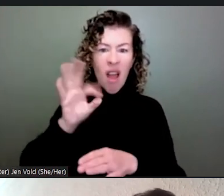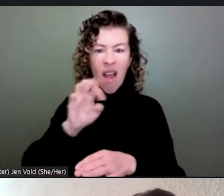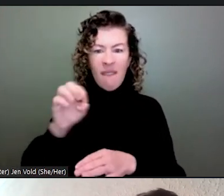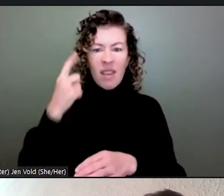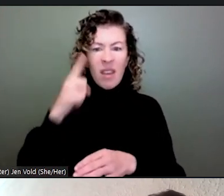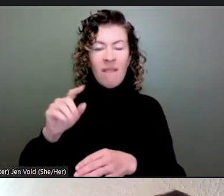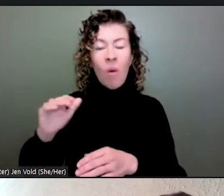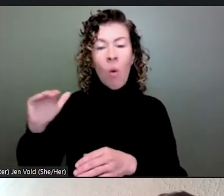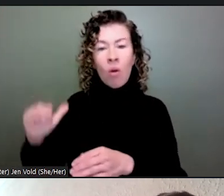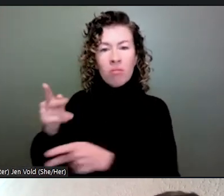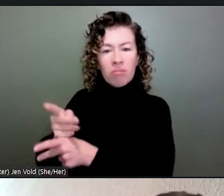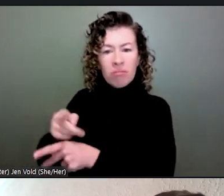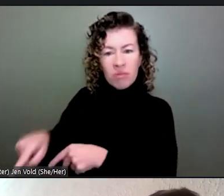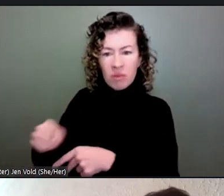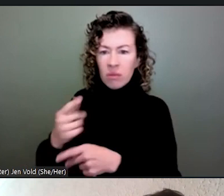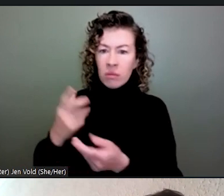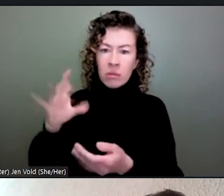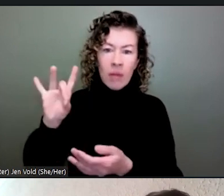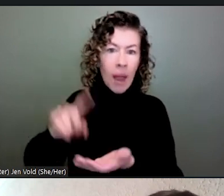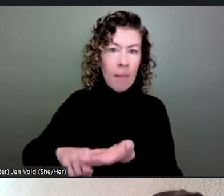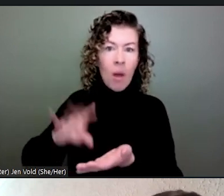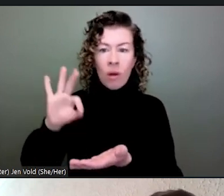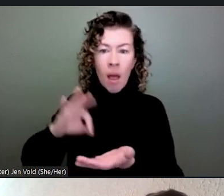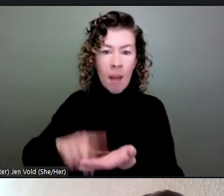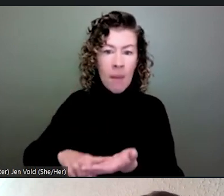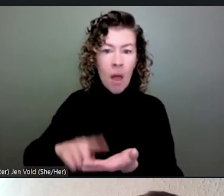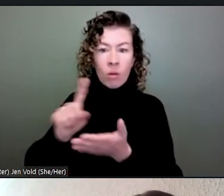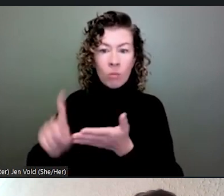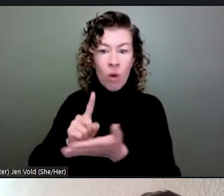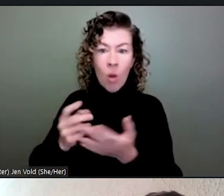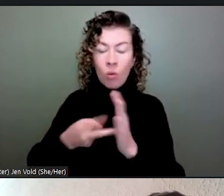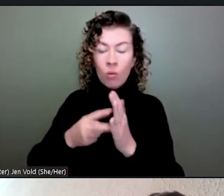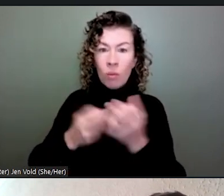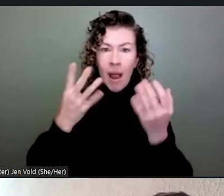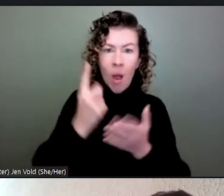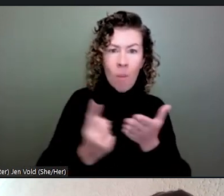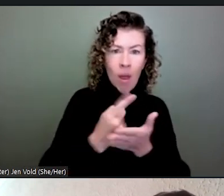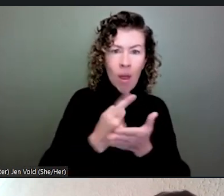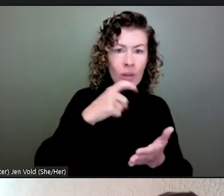So it depends on how many hours I need." So that was referring to how many hours you would need to to kind of have the kind of level--